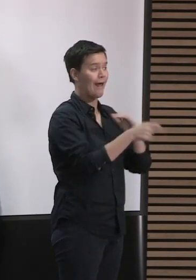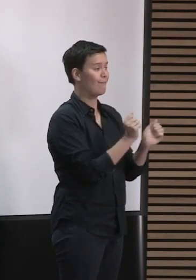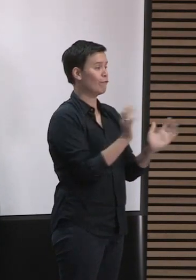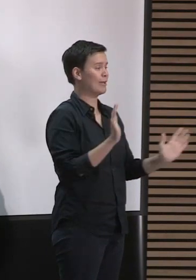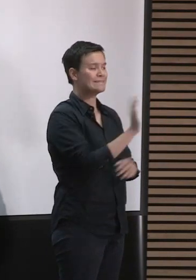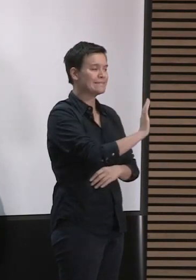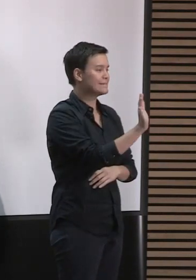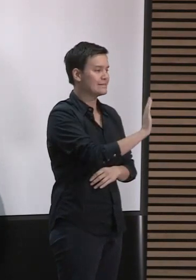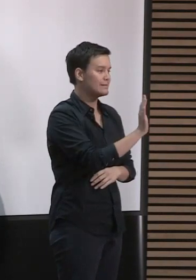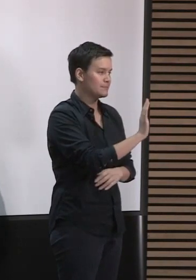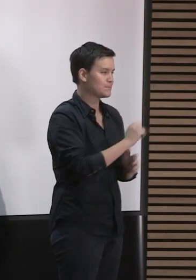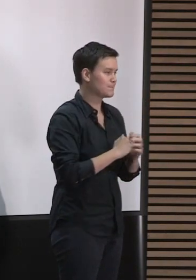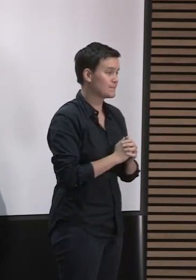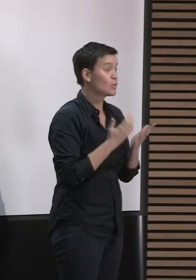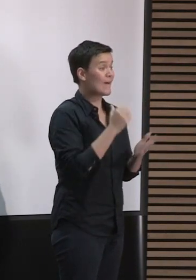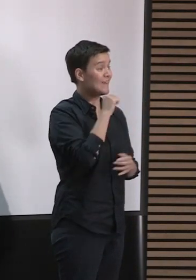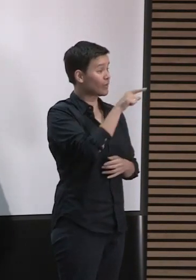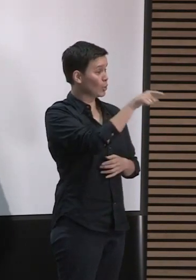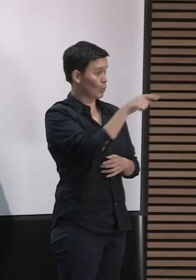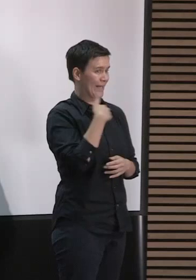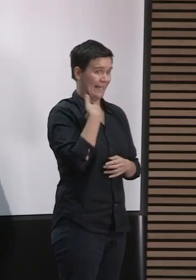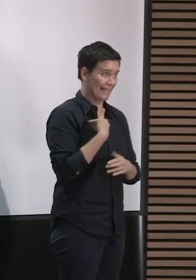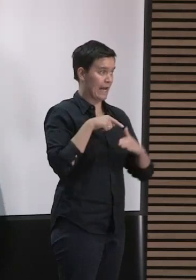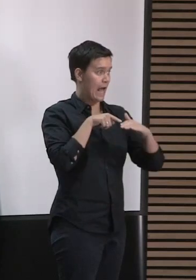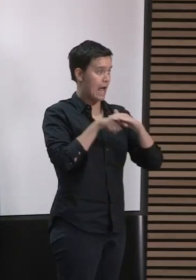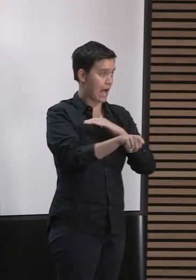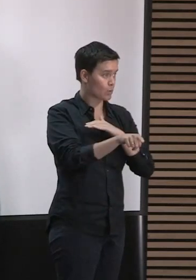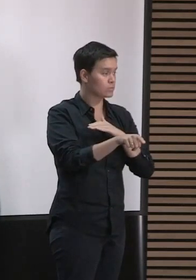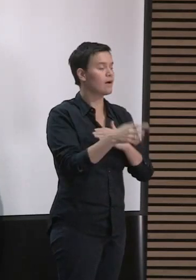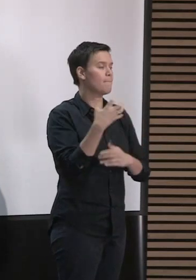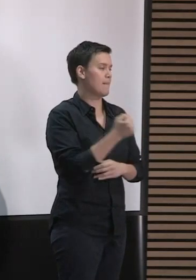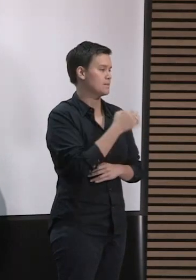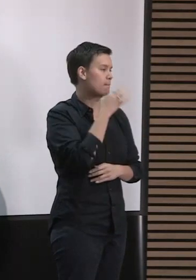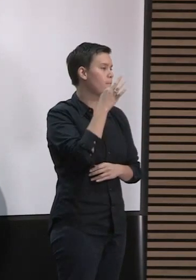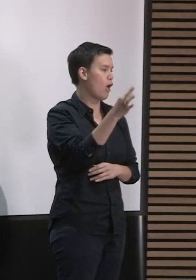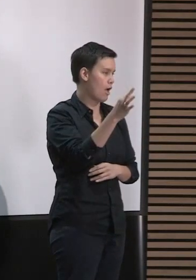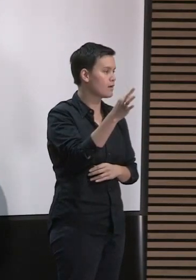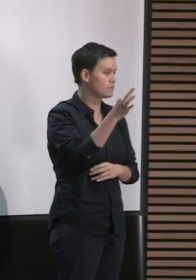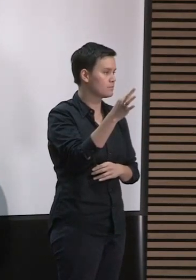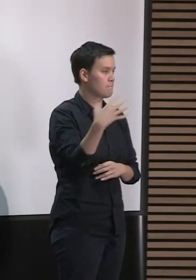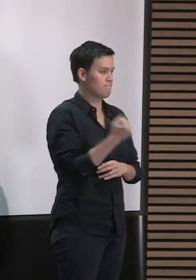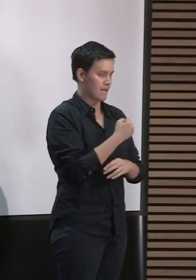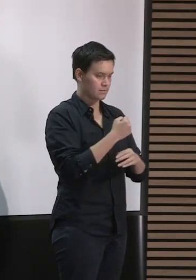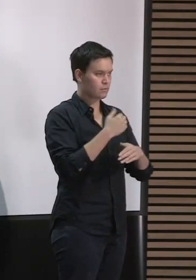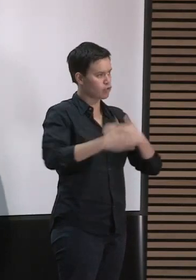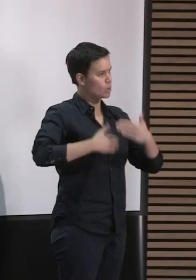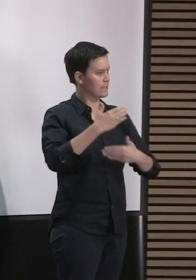restricted under the current alert levels. There are a limited number of personal exemptions being granted as